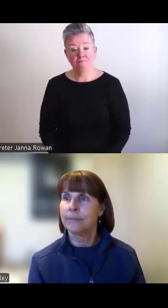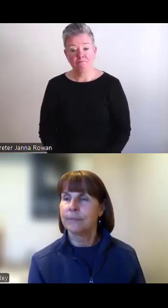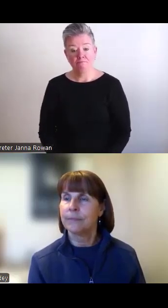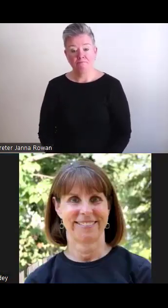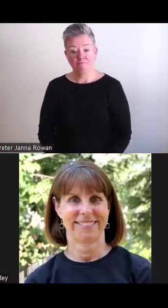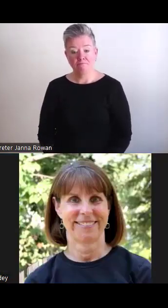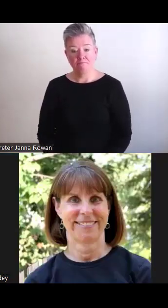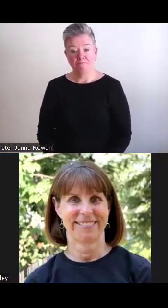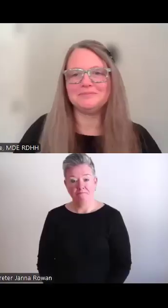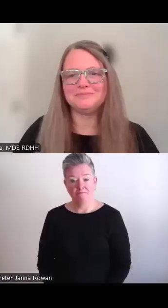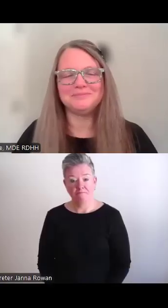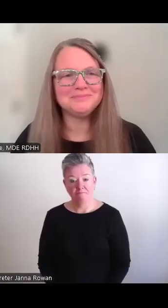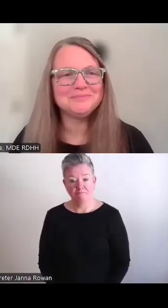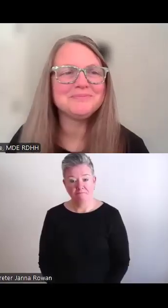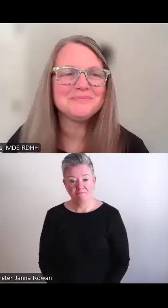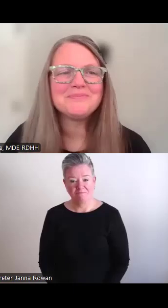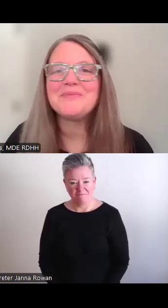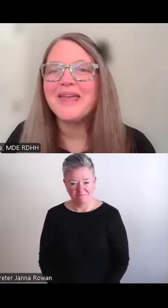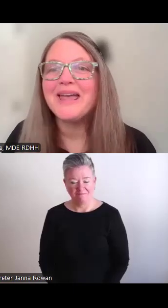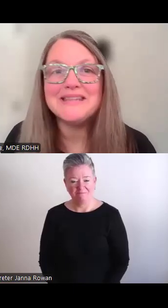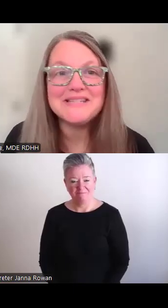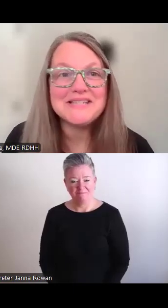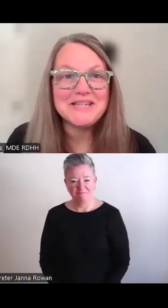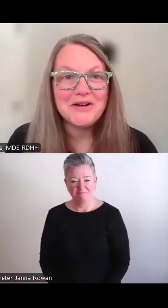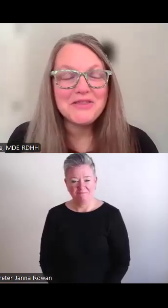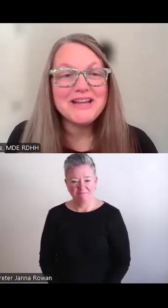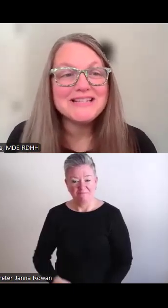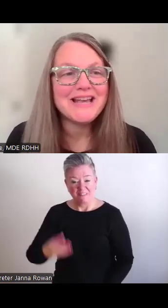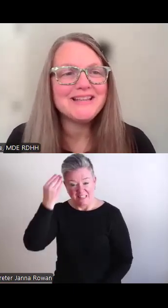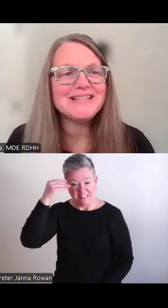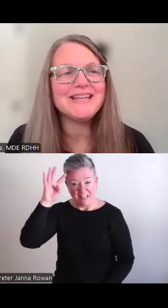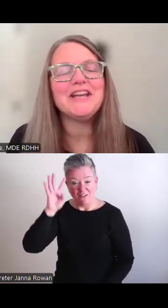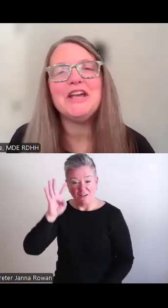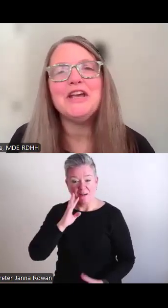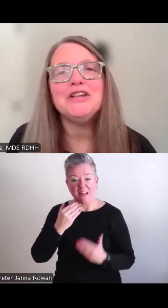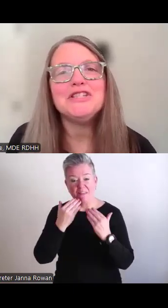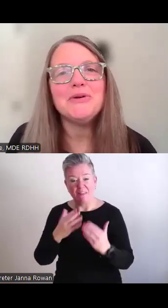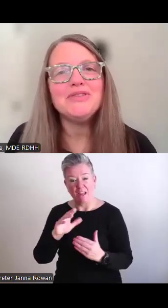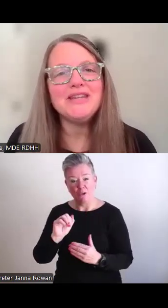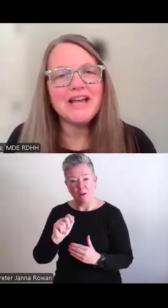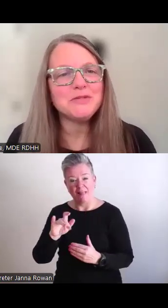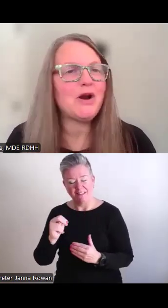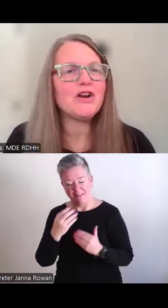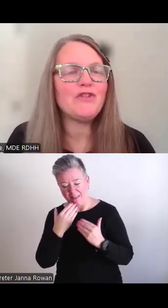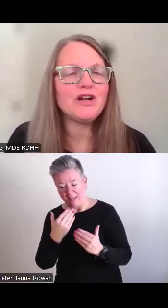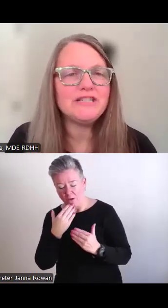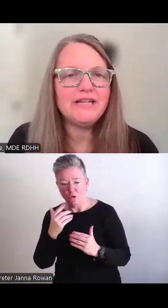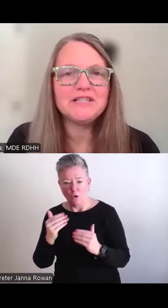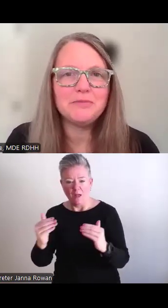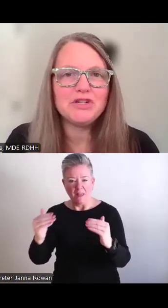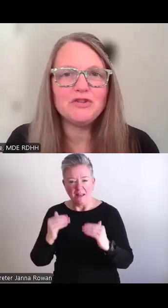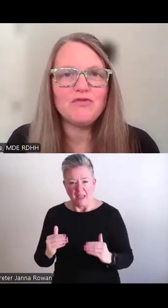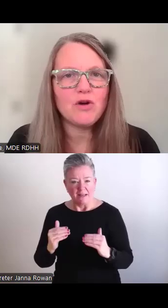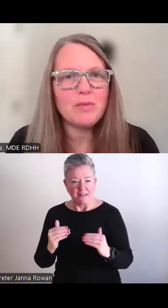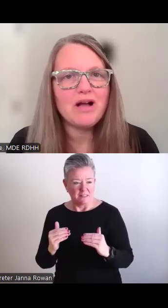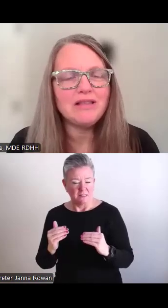SARA SIBBLE >> This is Sara. Thanks, Allison. So, the next part of our data submission form